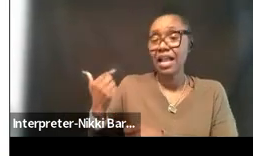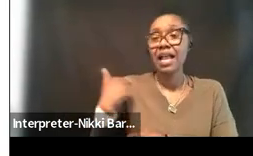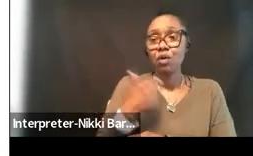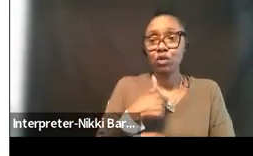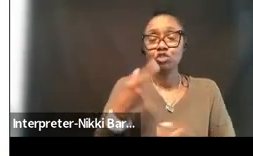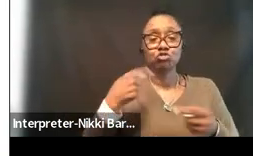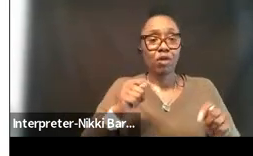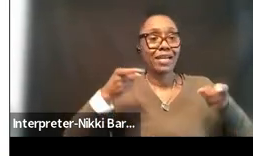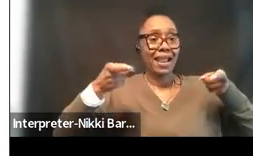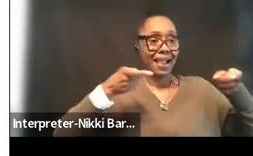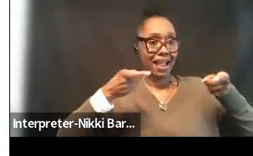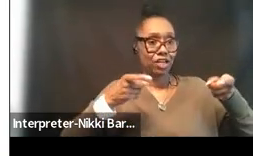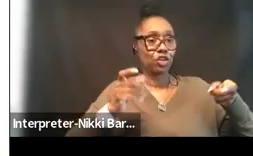That's how that active listening works. We're putting in that identification of the emotion step when the brain is overwhelmed.